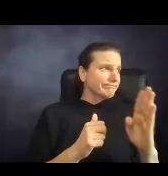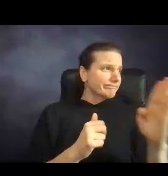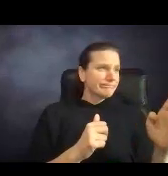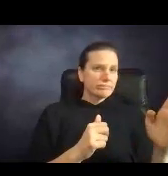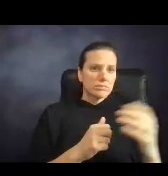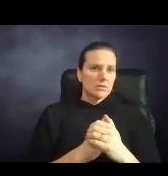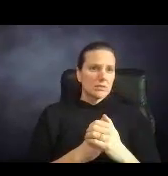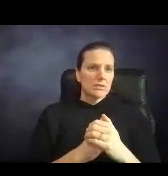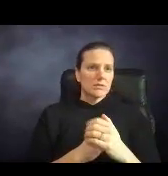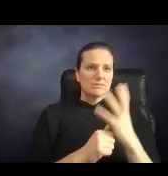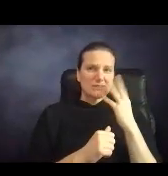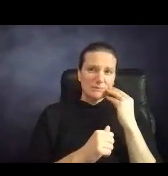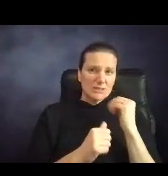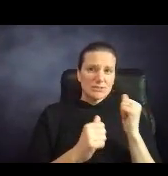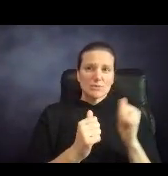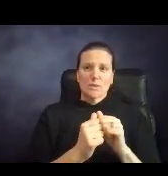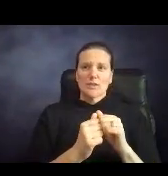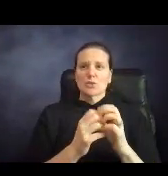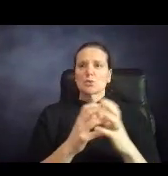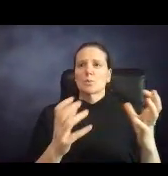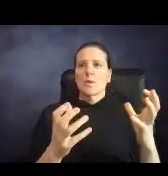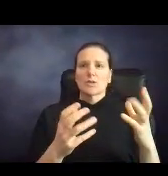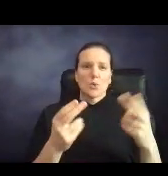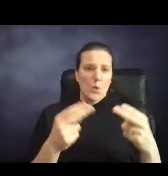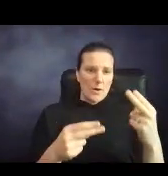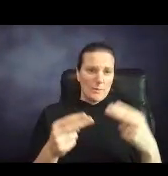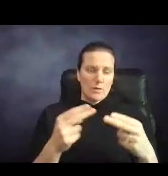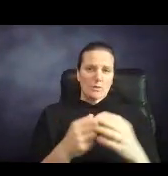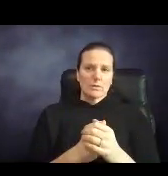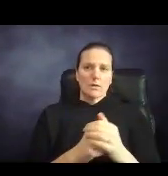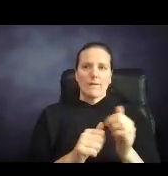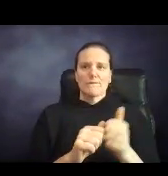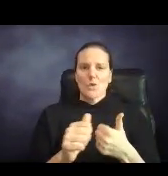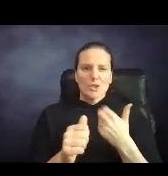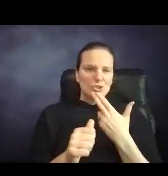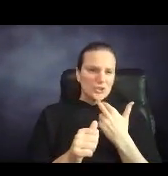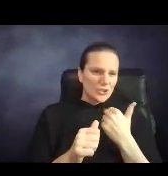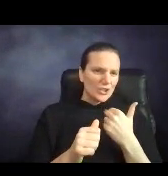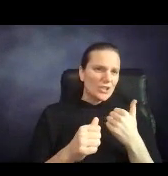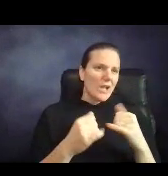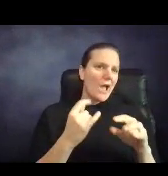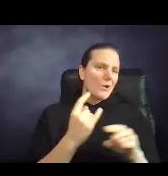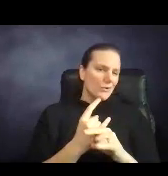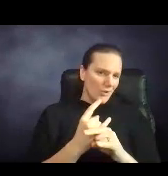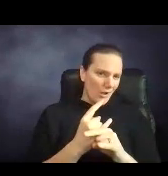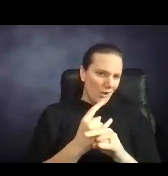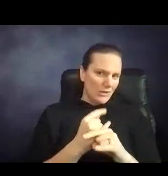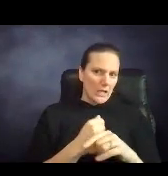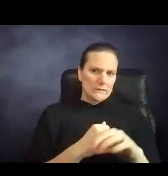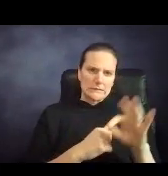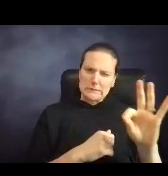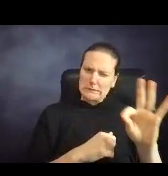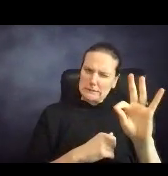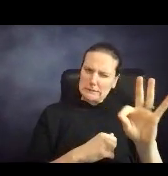you just don't wanna have to deal with too much hormone. Avoid alcohol and sugar, anti-inflammatory diet. We talked, I kind of drilled that one home last time.